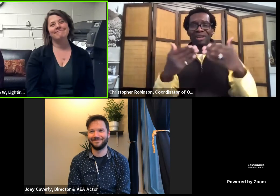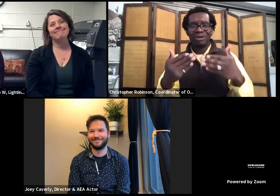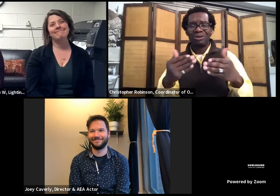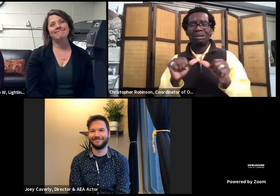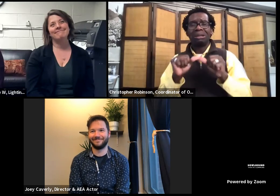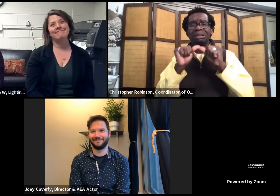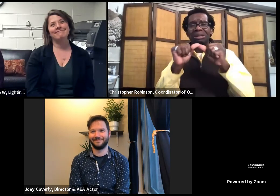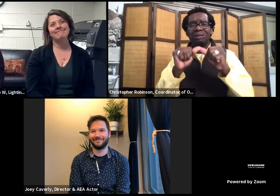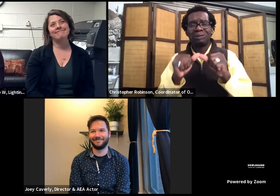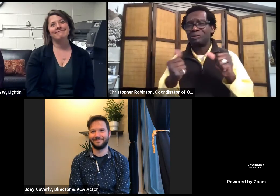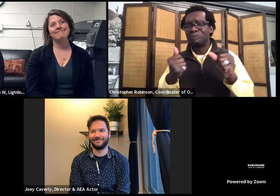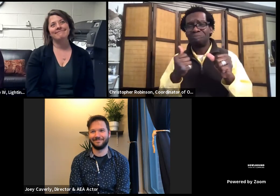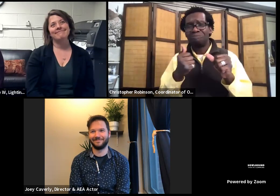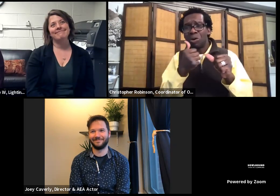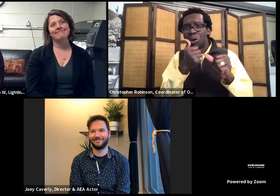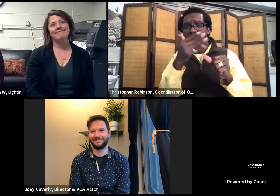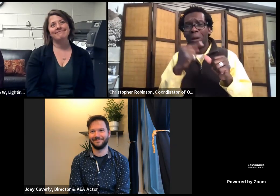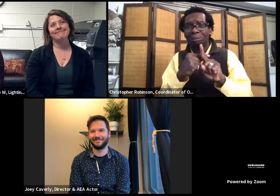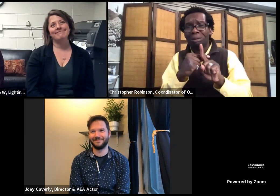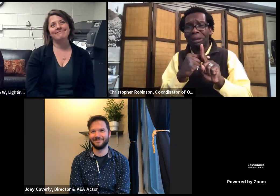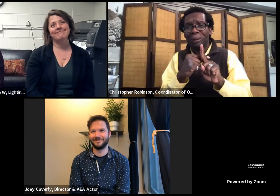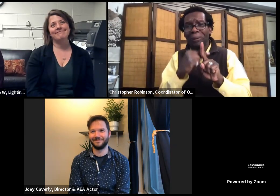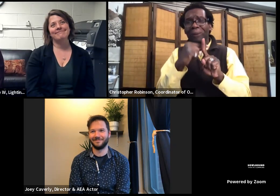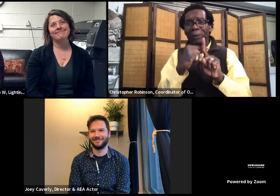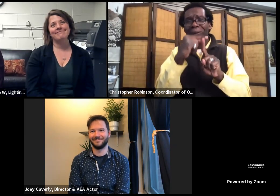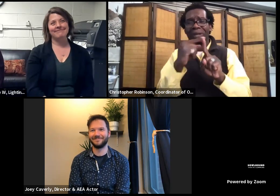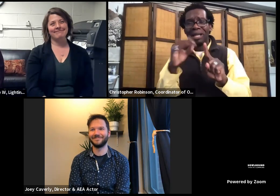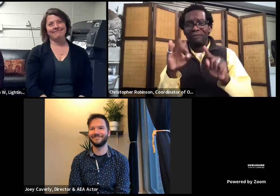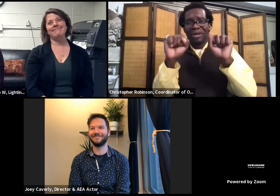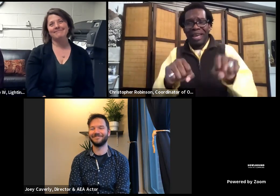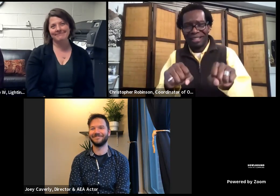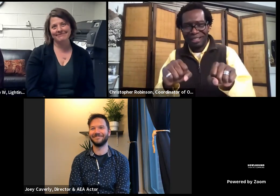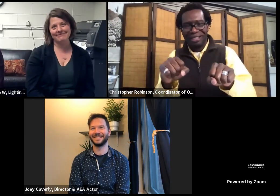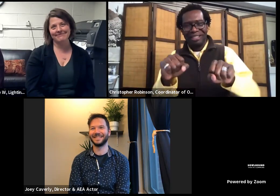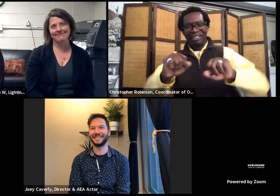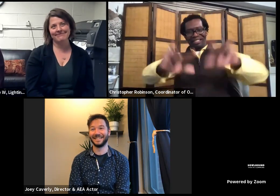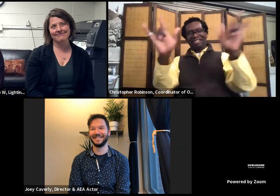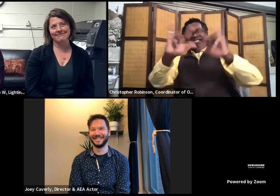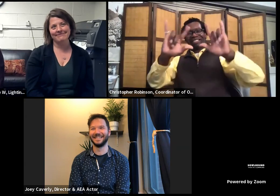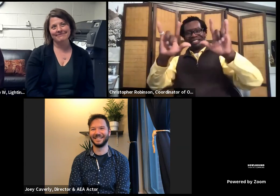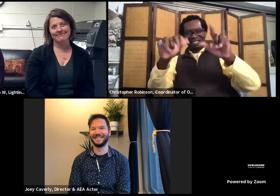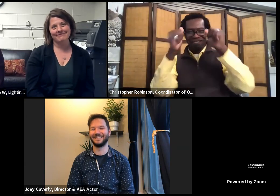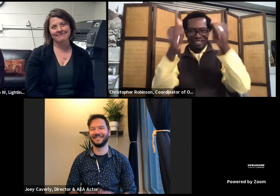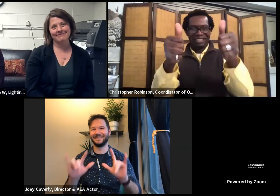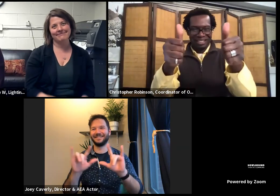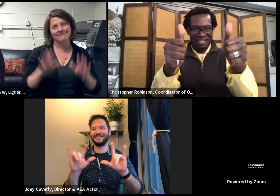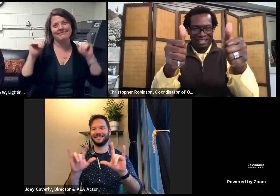There's more to come. Thank you. Thank you, Annie, and hopefully things keep warming up a little bit here, if it can.